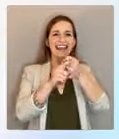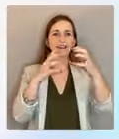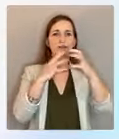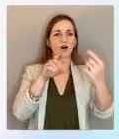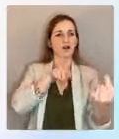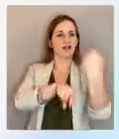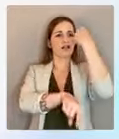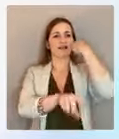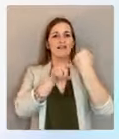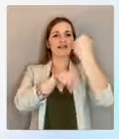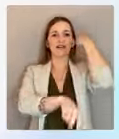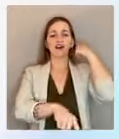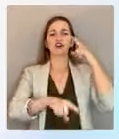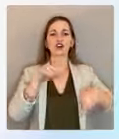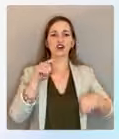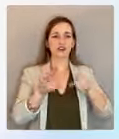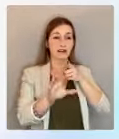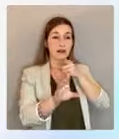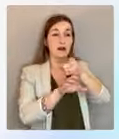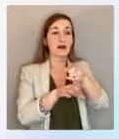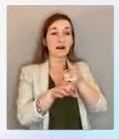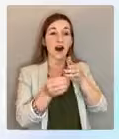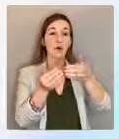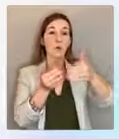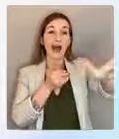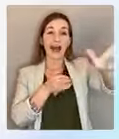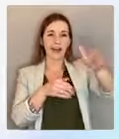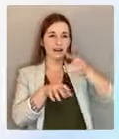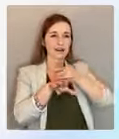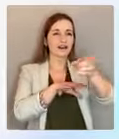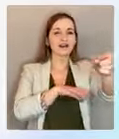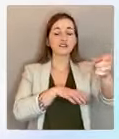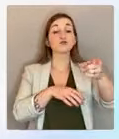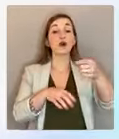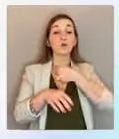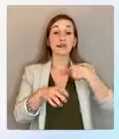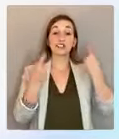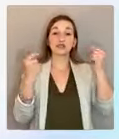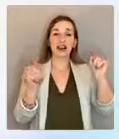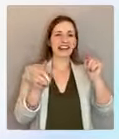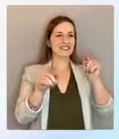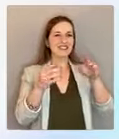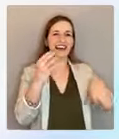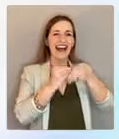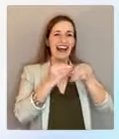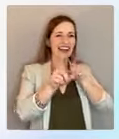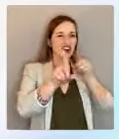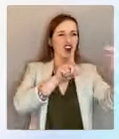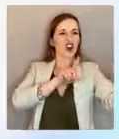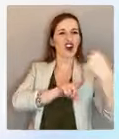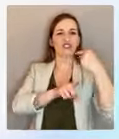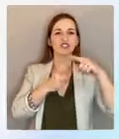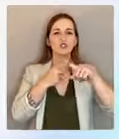Here, you can see a prototype where we're trying to add curving to the arrows, so you can hit the ball in different directions.